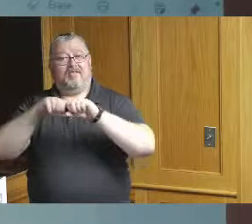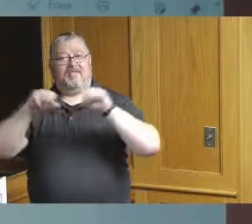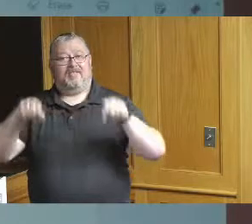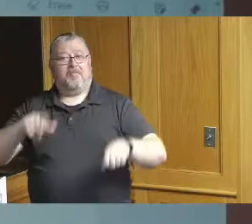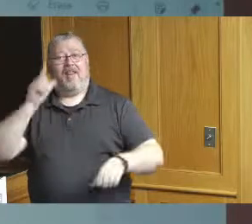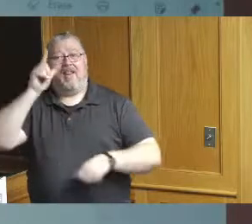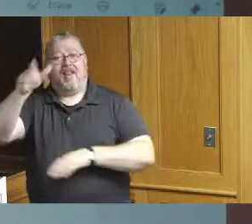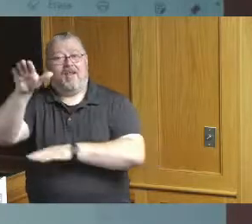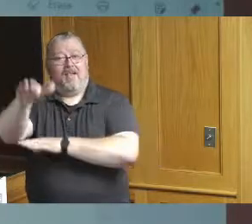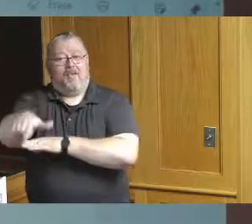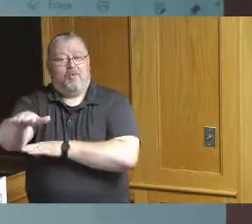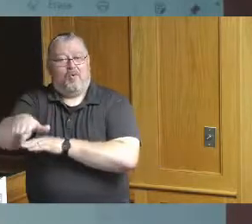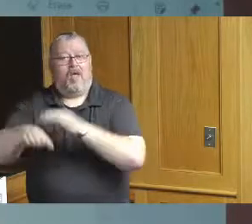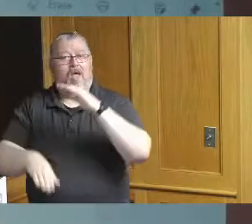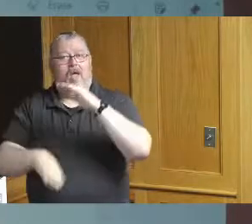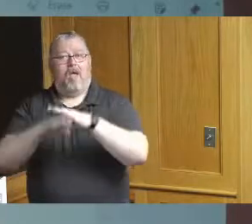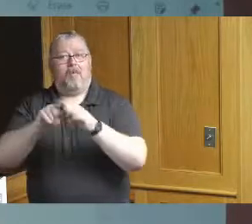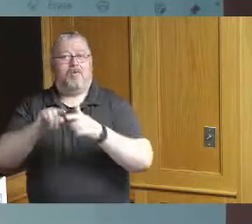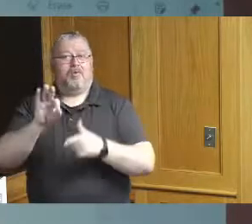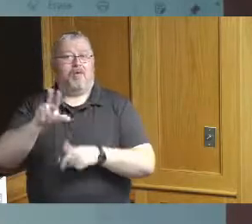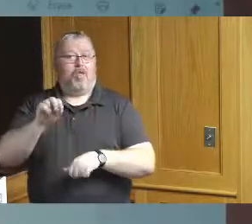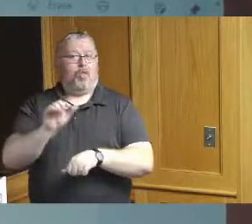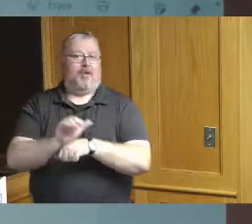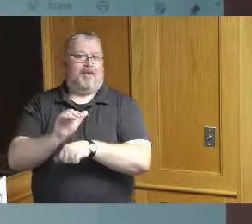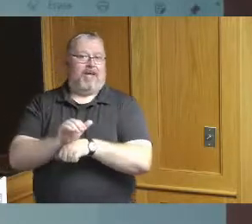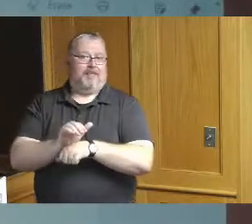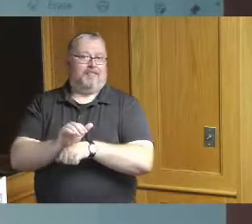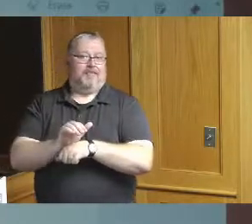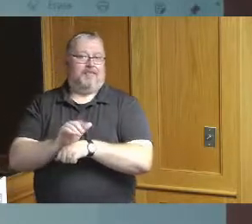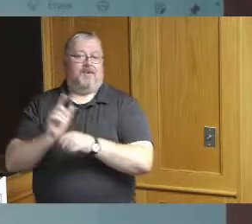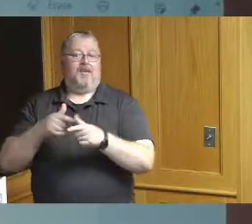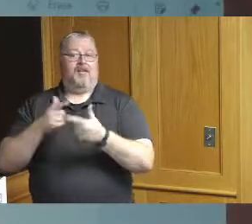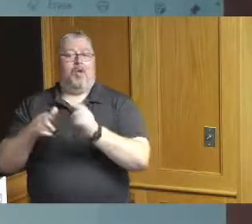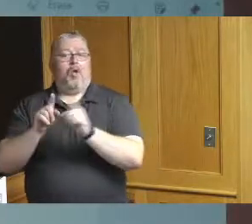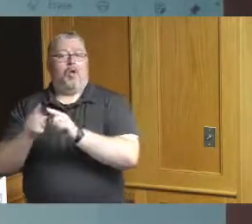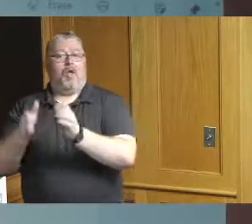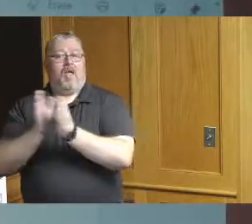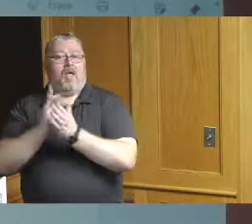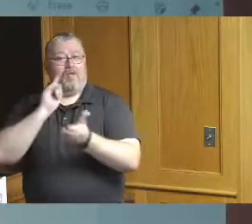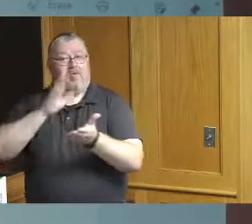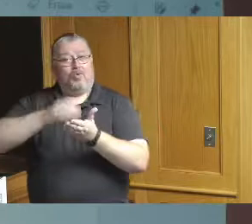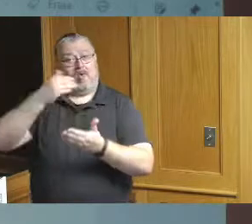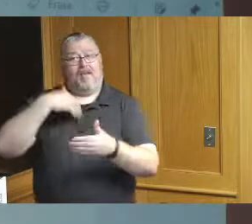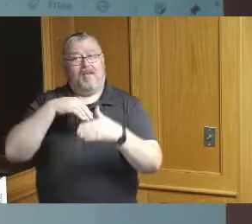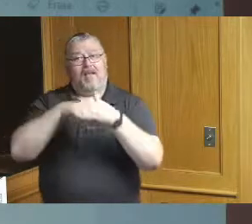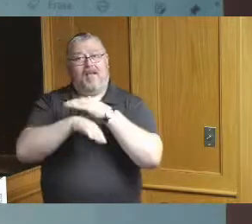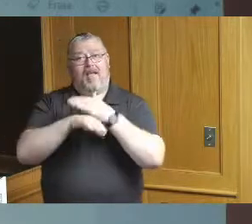in the day up until 9 30 at night they also asked for the students to have access to the system